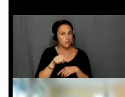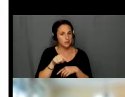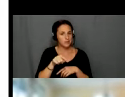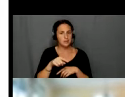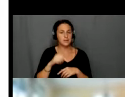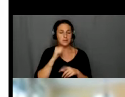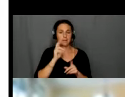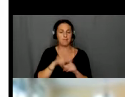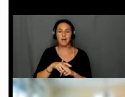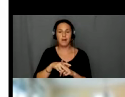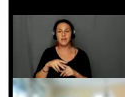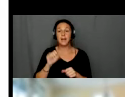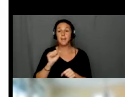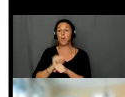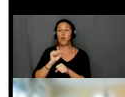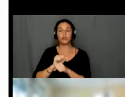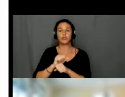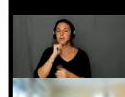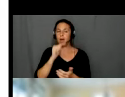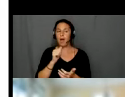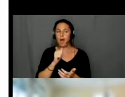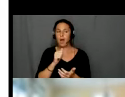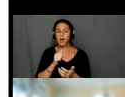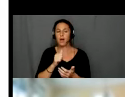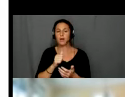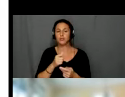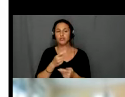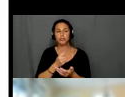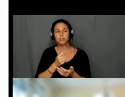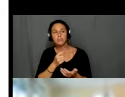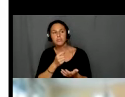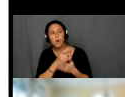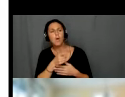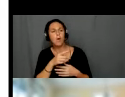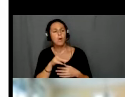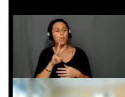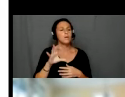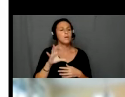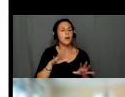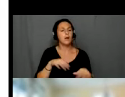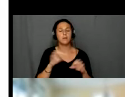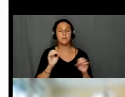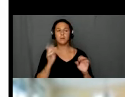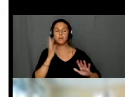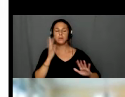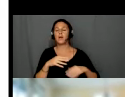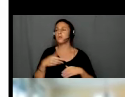Employers are not treating it as a workplace illness, or just saying, Oh, go home and then workers often don't know about their rights.